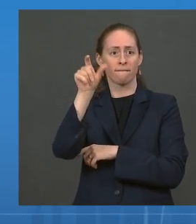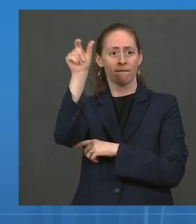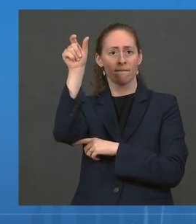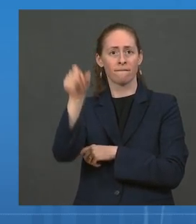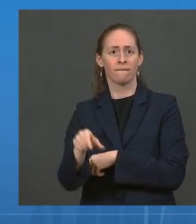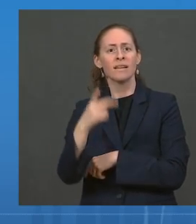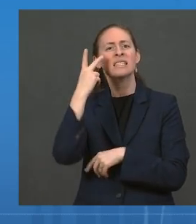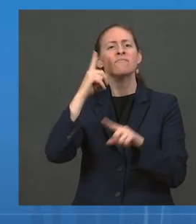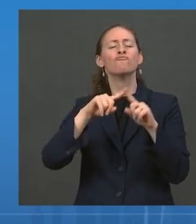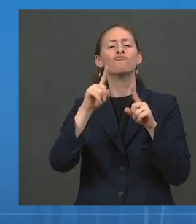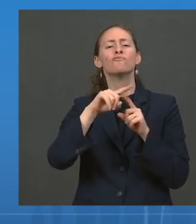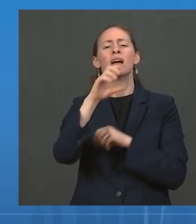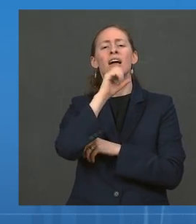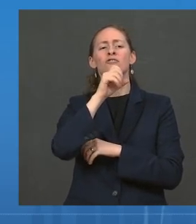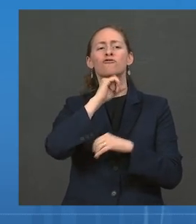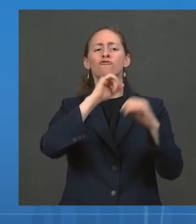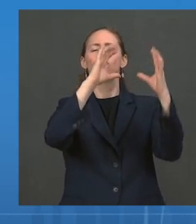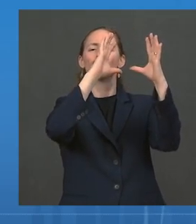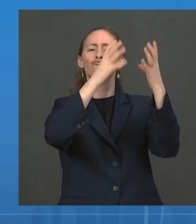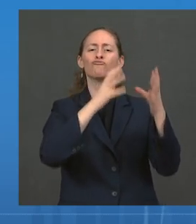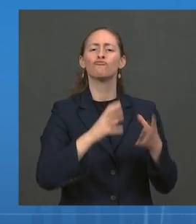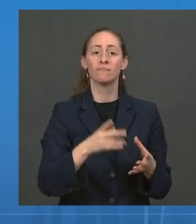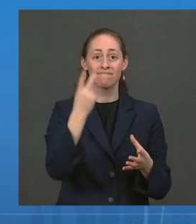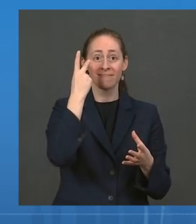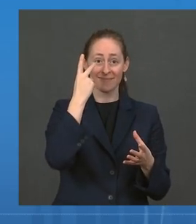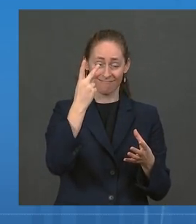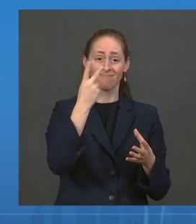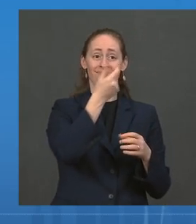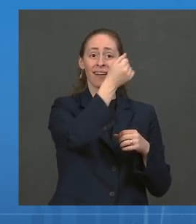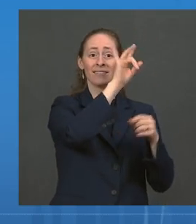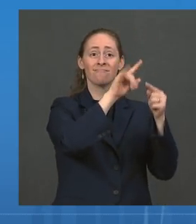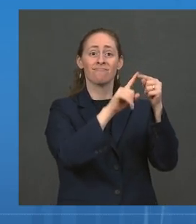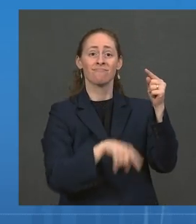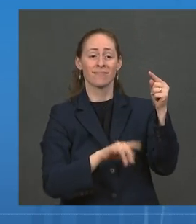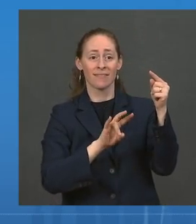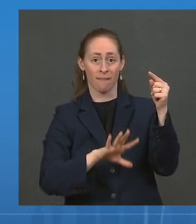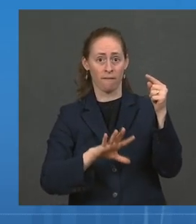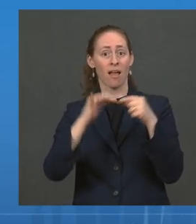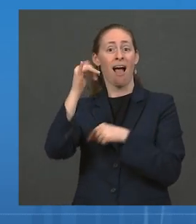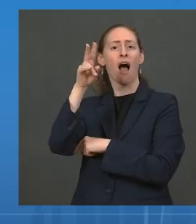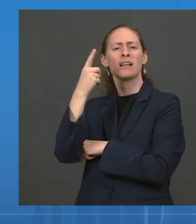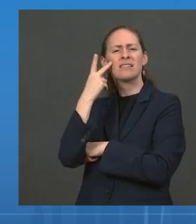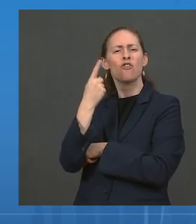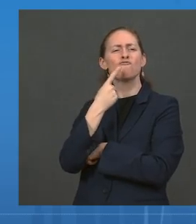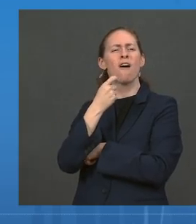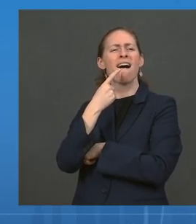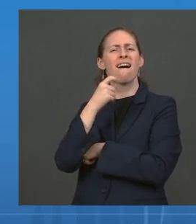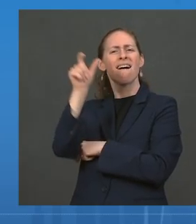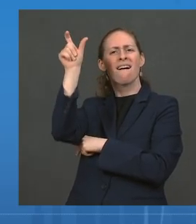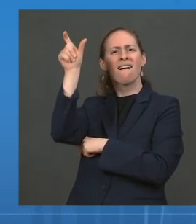Look at the right-hand part of the slide in red, which shows you the fold-higher death rate